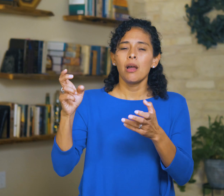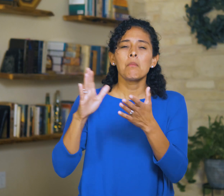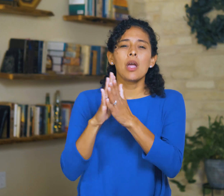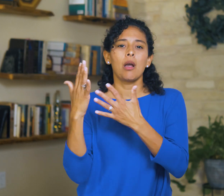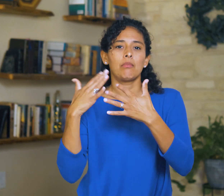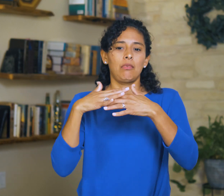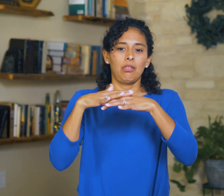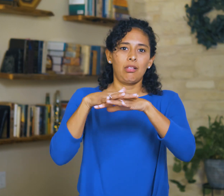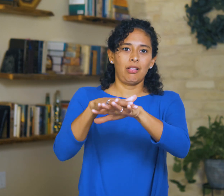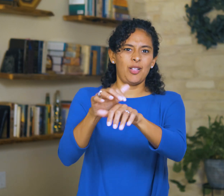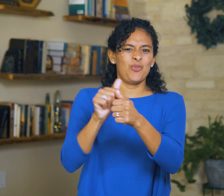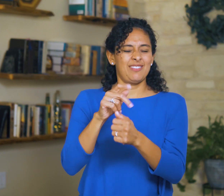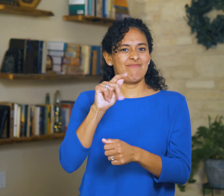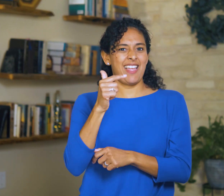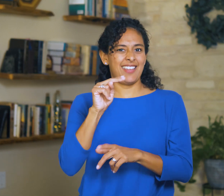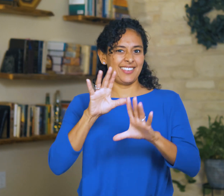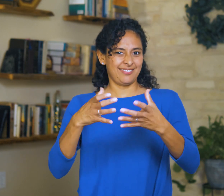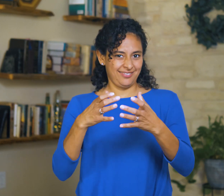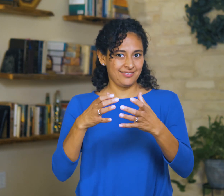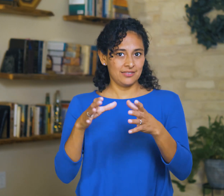that they’ve effectively merged with this pagan nation.